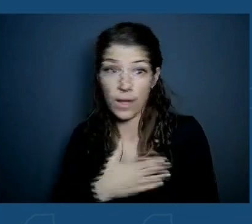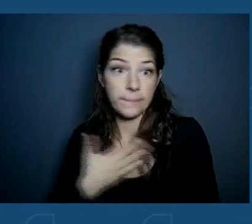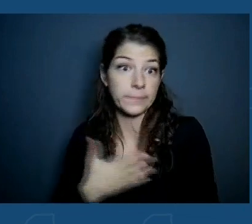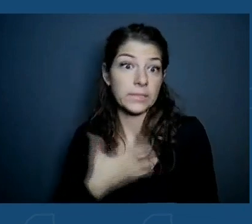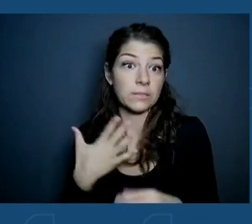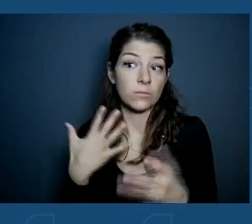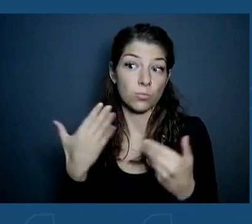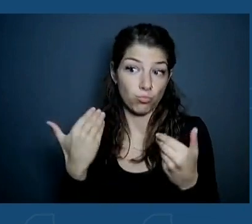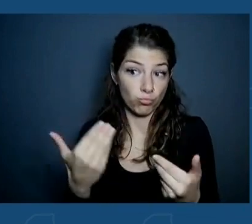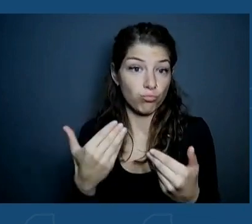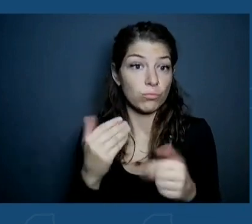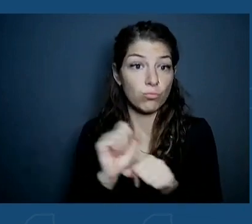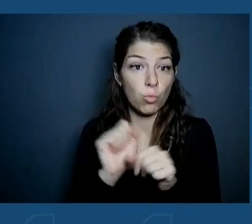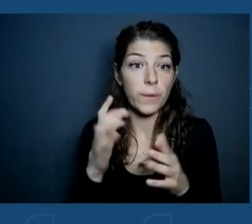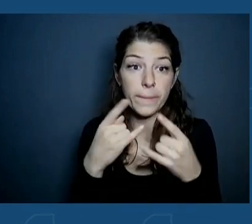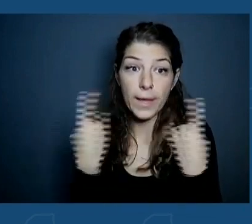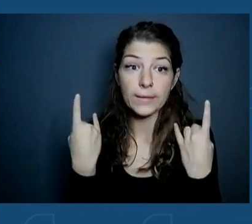YOURSELF HEALTHY AND GET THE